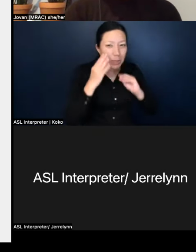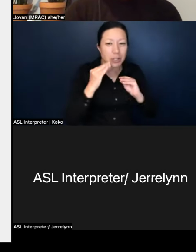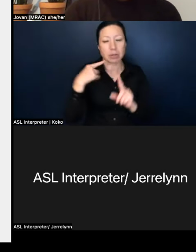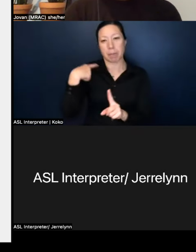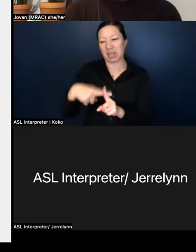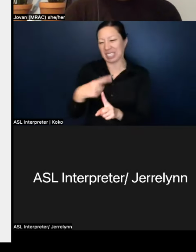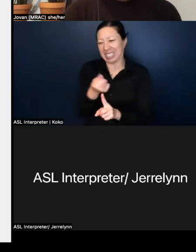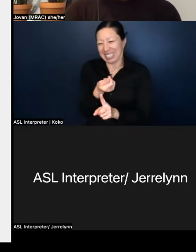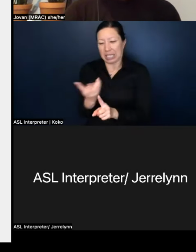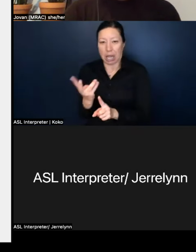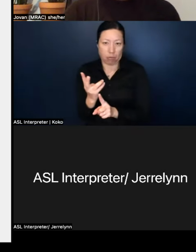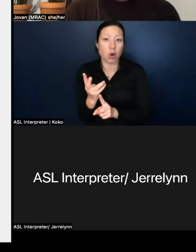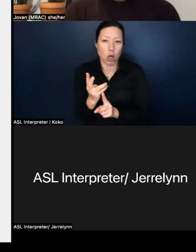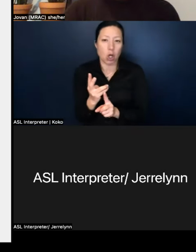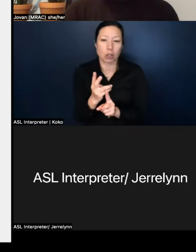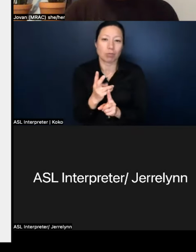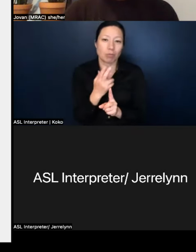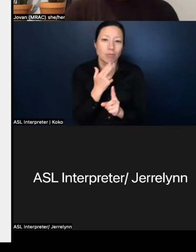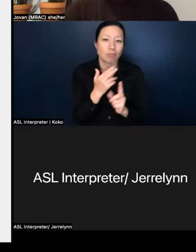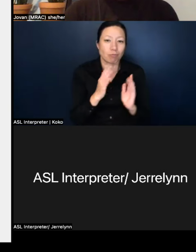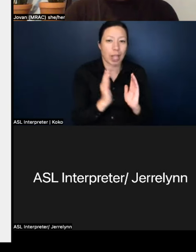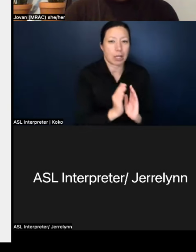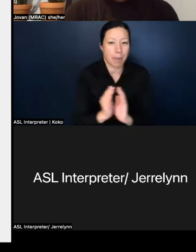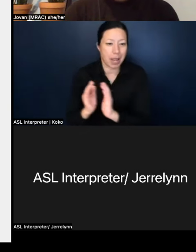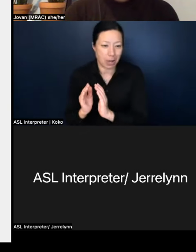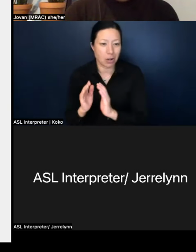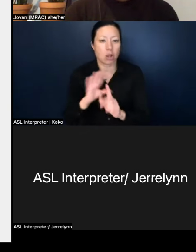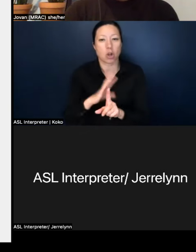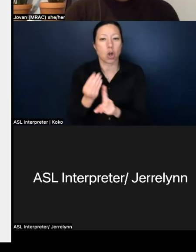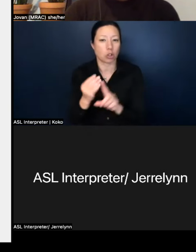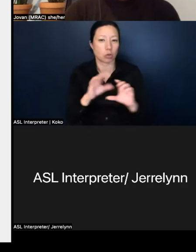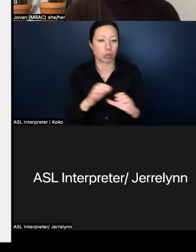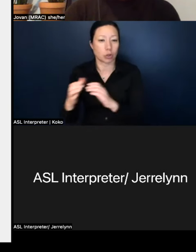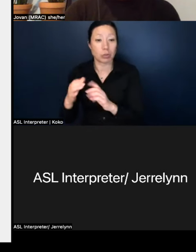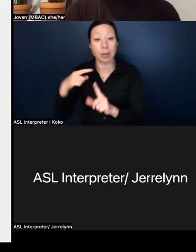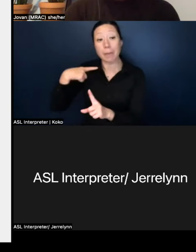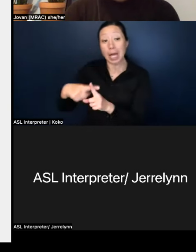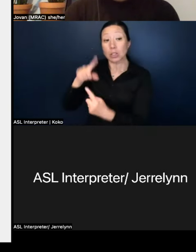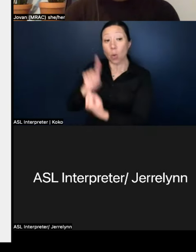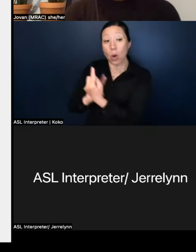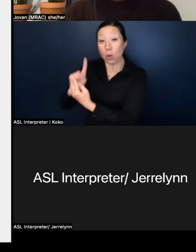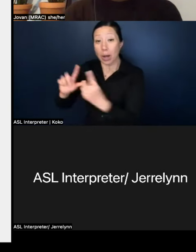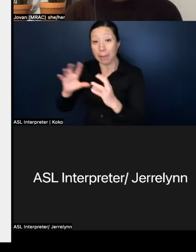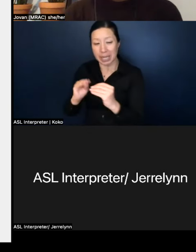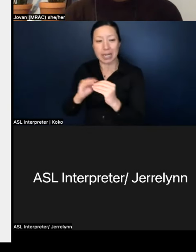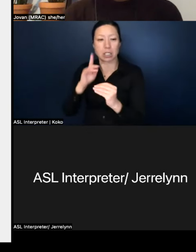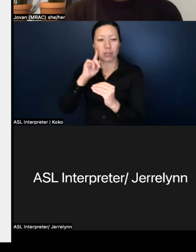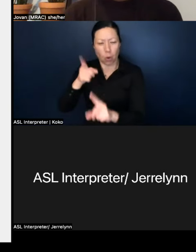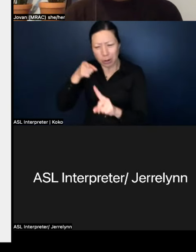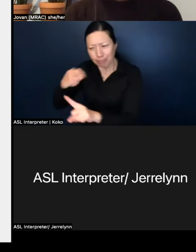One-on-one meetings were also held to engage key communities. Nearly 100 individual artist voices